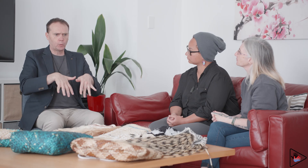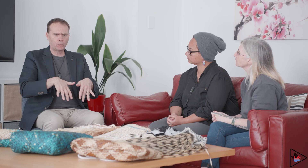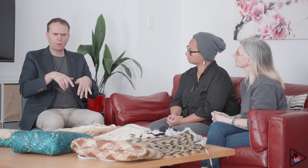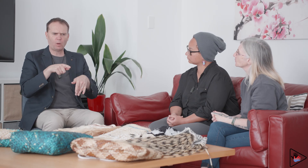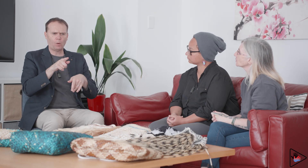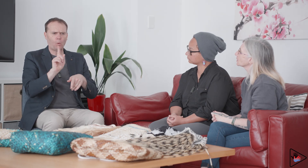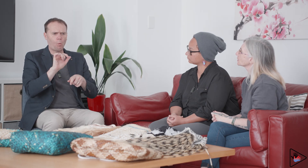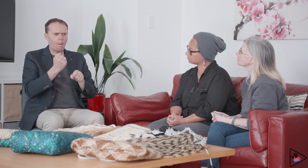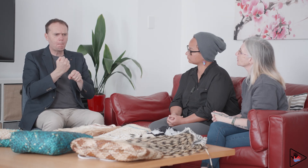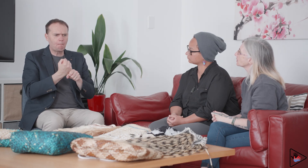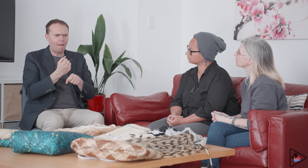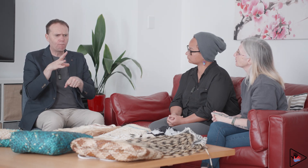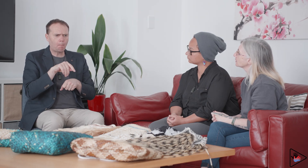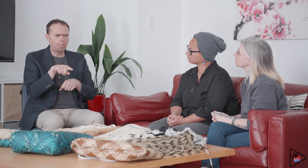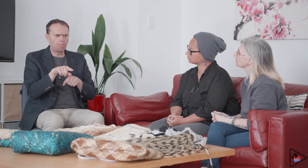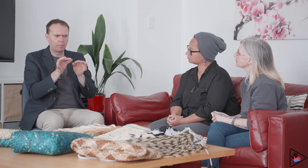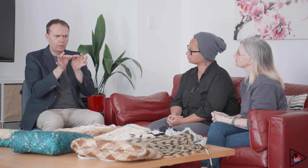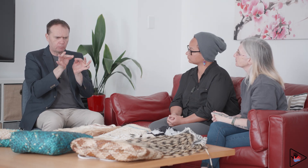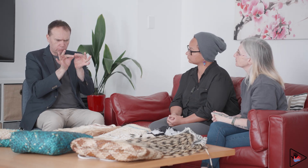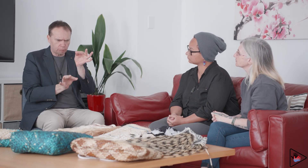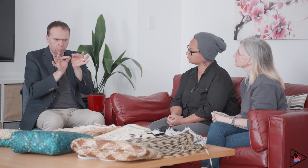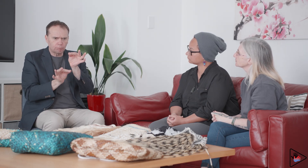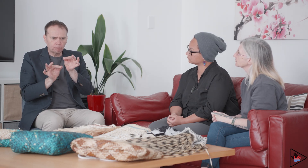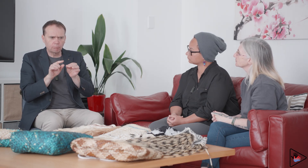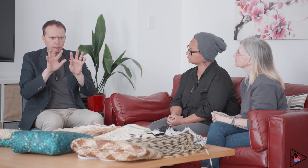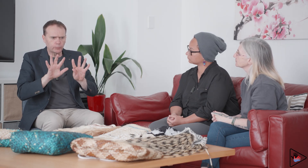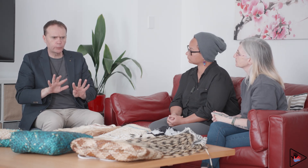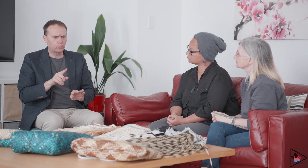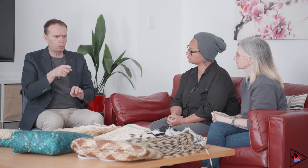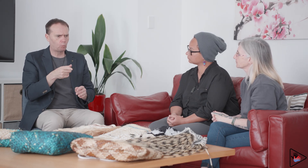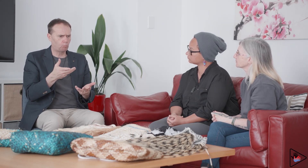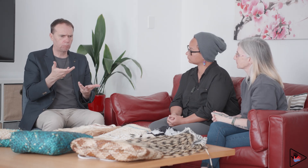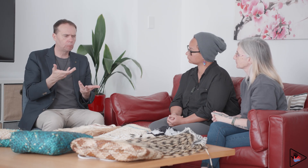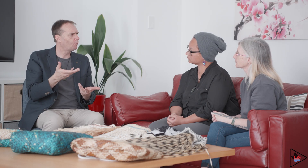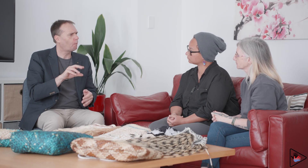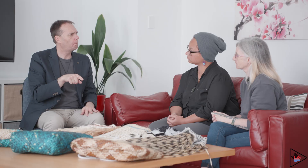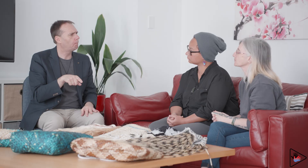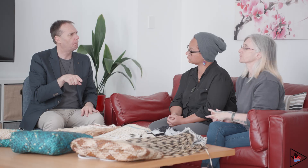there's also the rest of the piu piu. So what is that made of? How do you - what what's the material